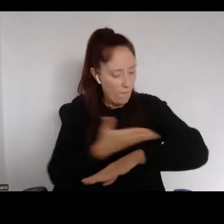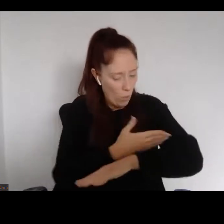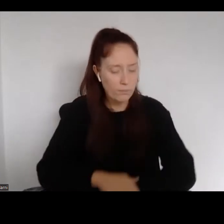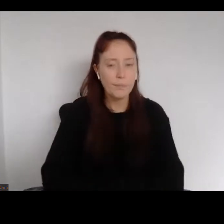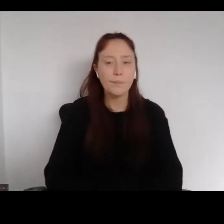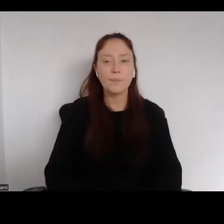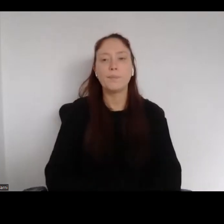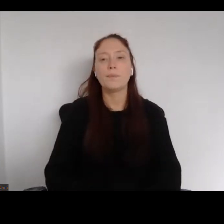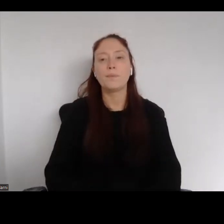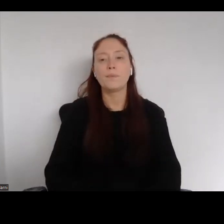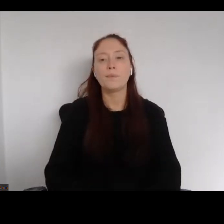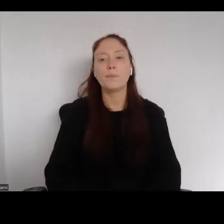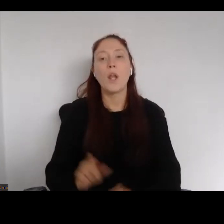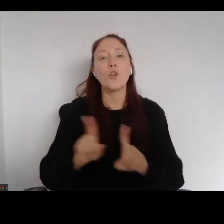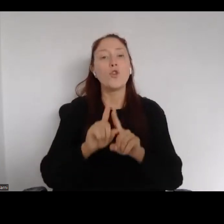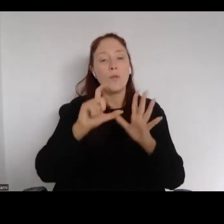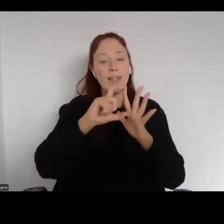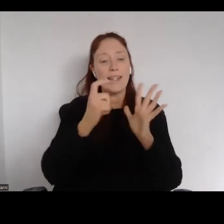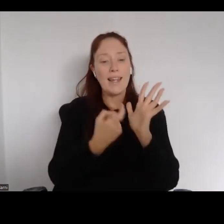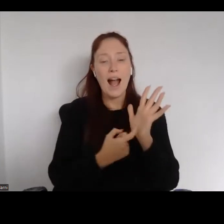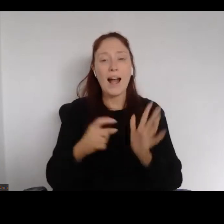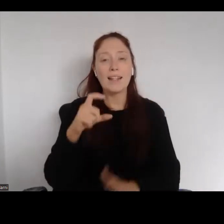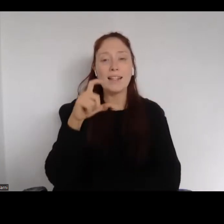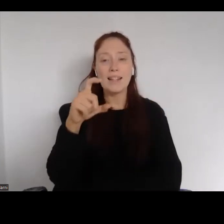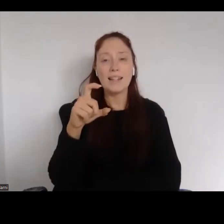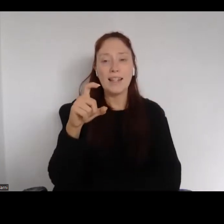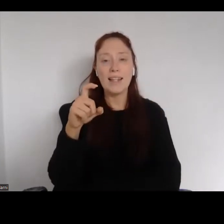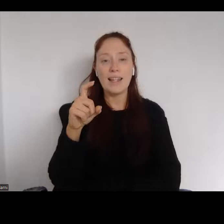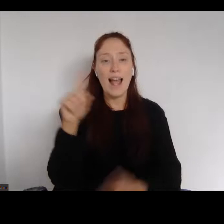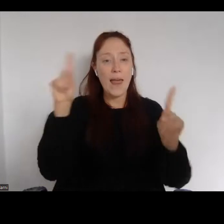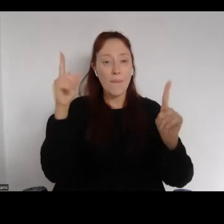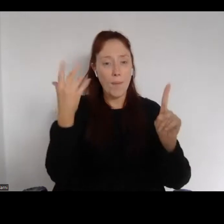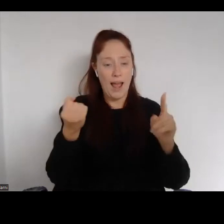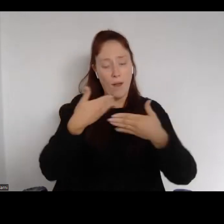that the Disability Royal Commission is conducting a public hearing into guardianship